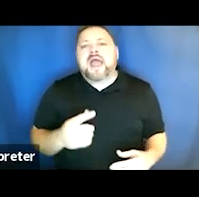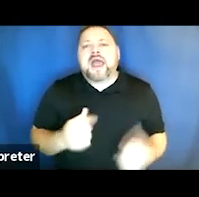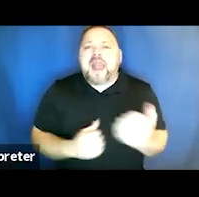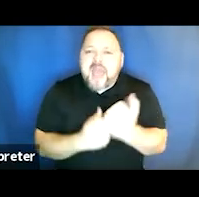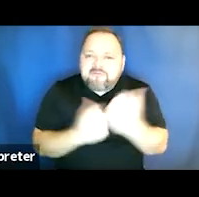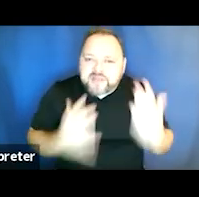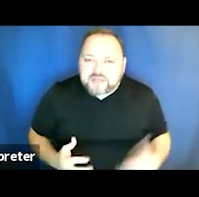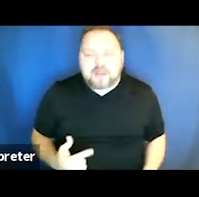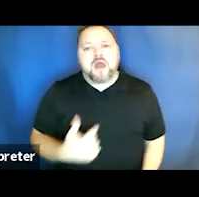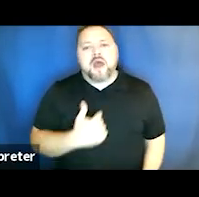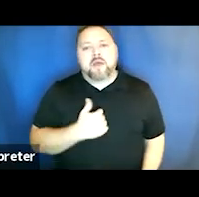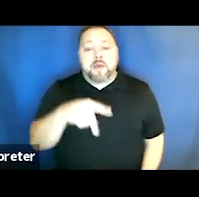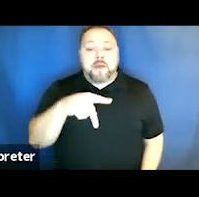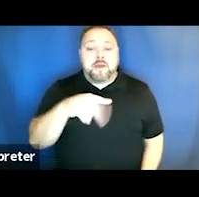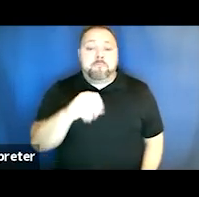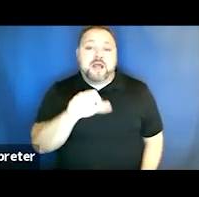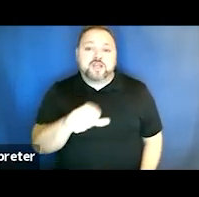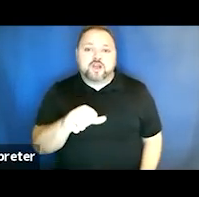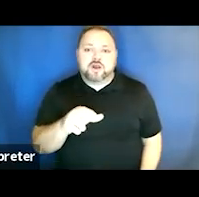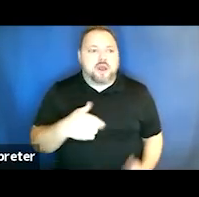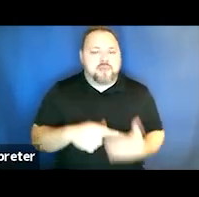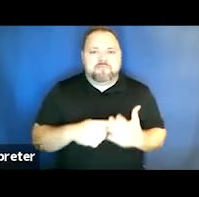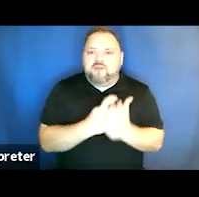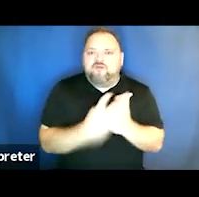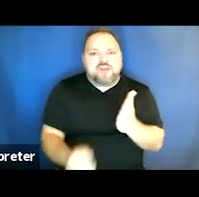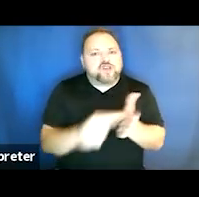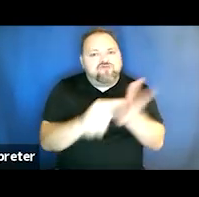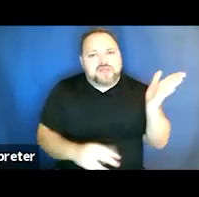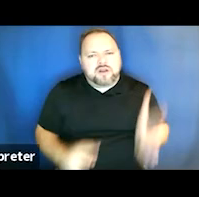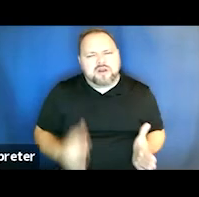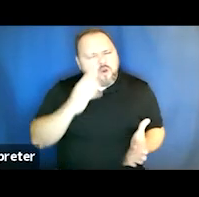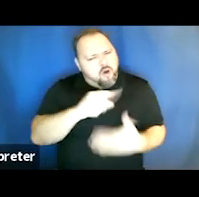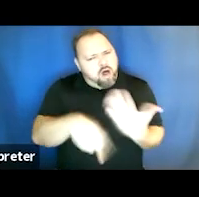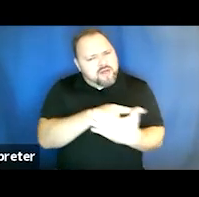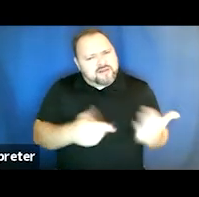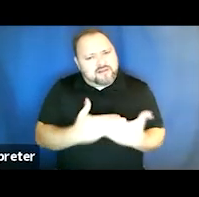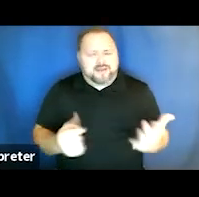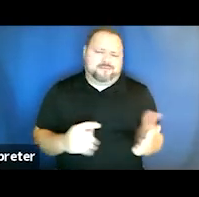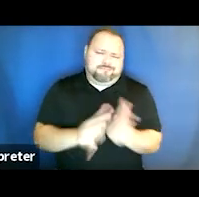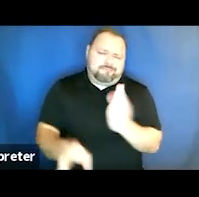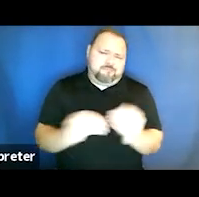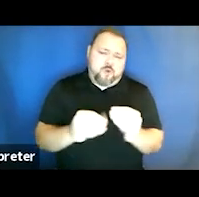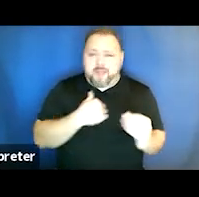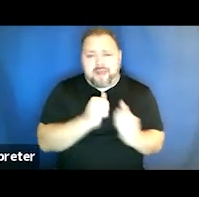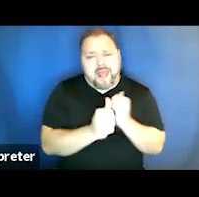I'm also a puzzler, a voracious reader. All these things and so much more. I'm an athlete, I'm a singer.